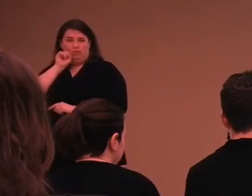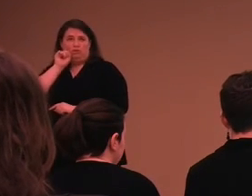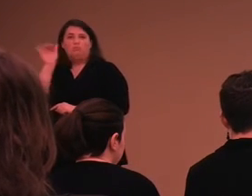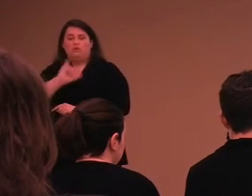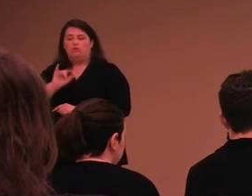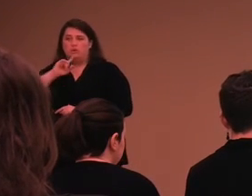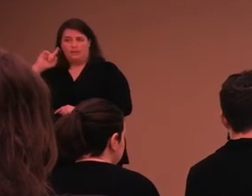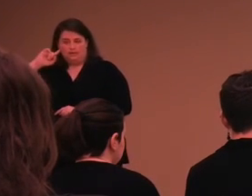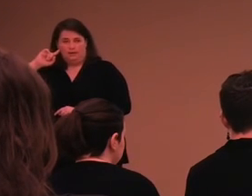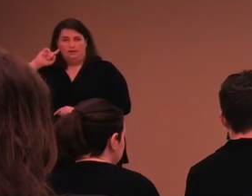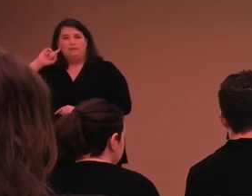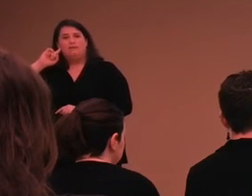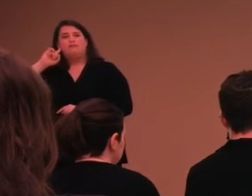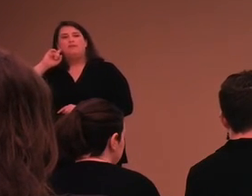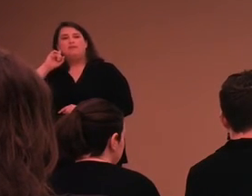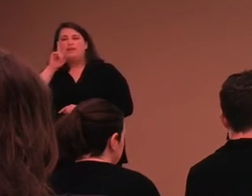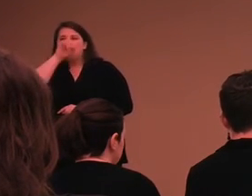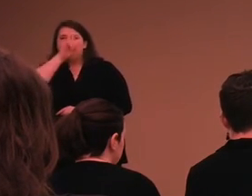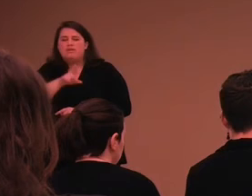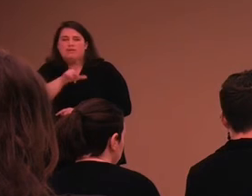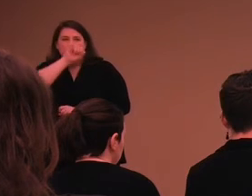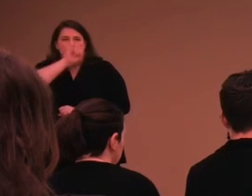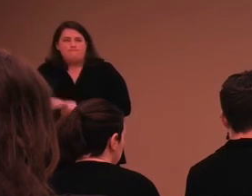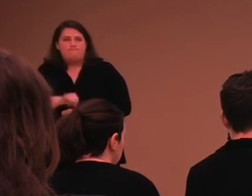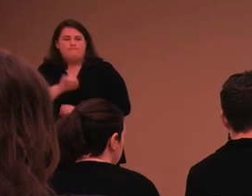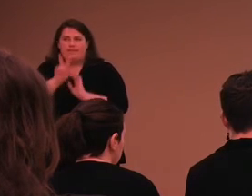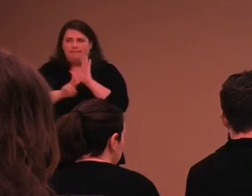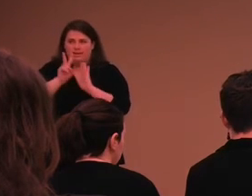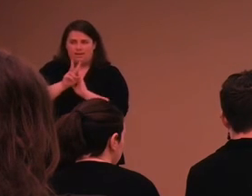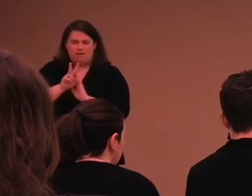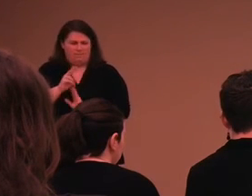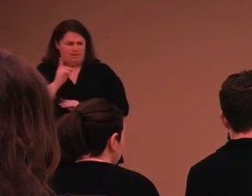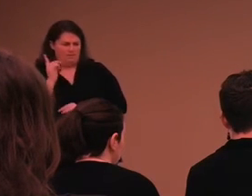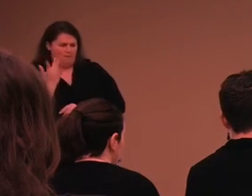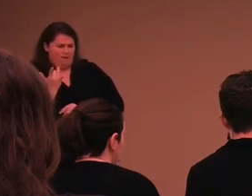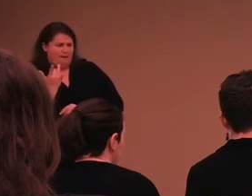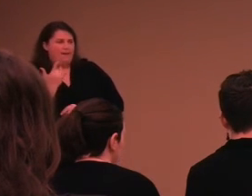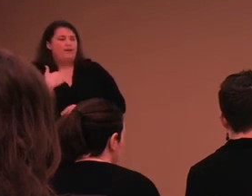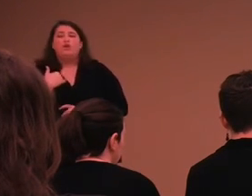He told me that he really loved the video, and I asked him why and he said using his own phone